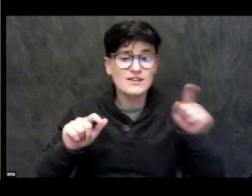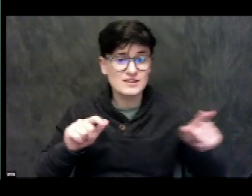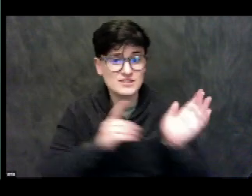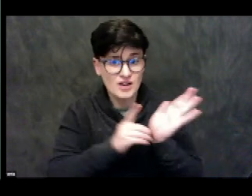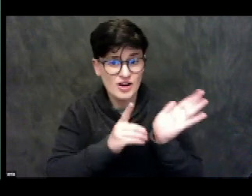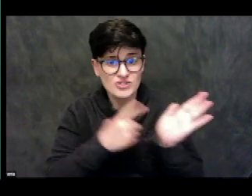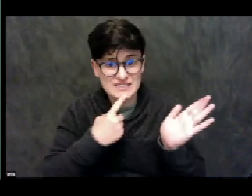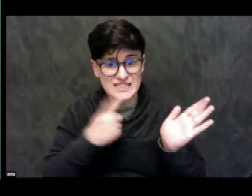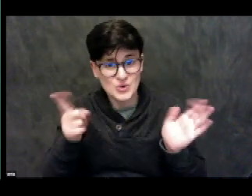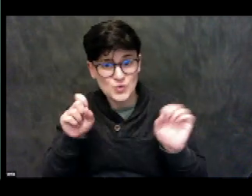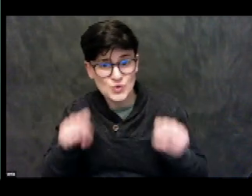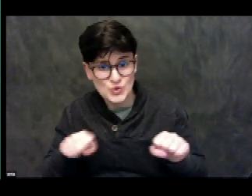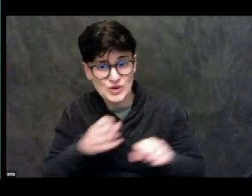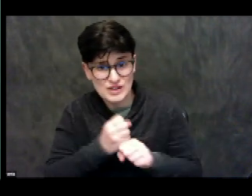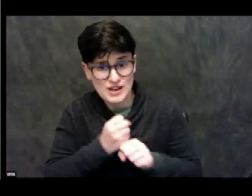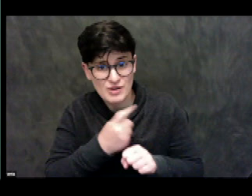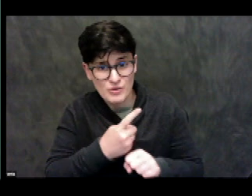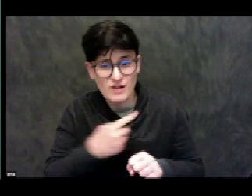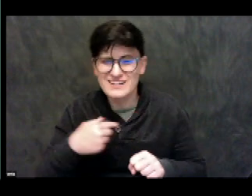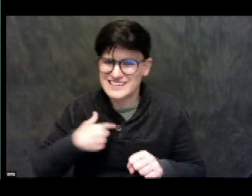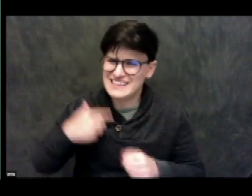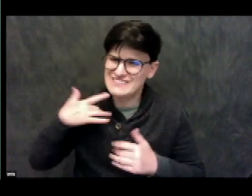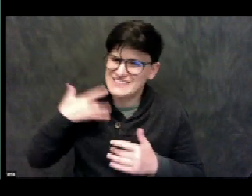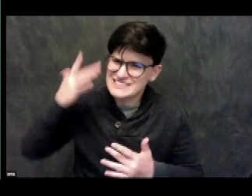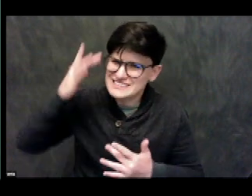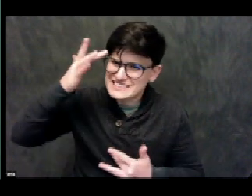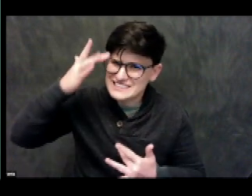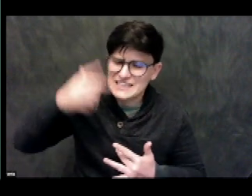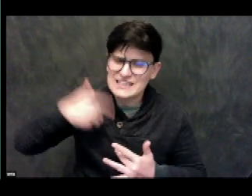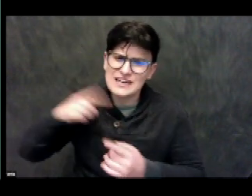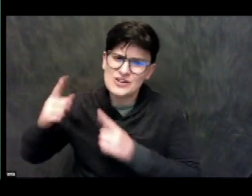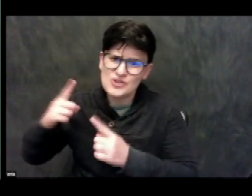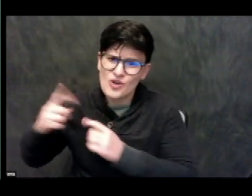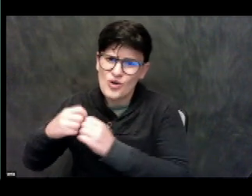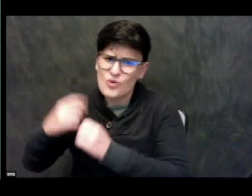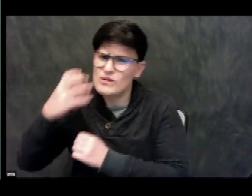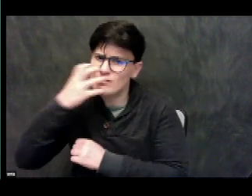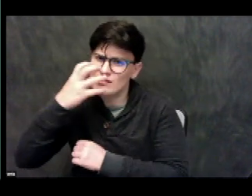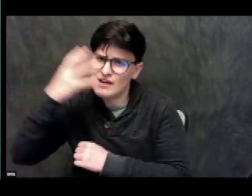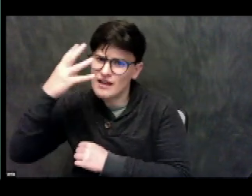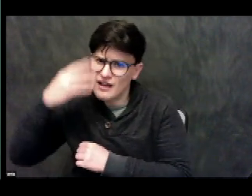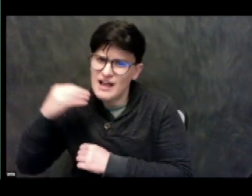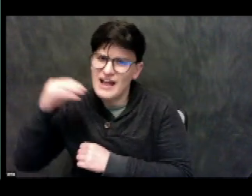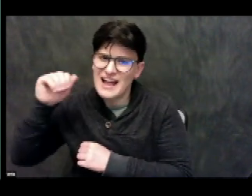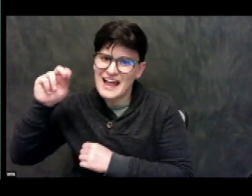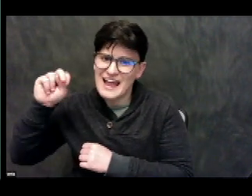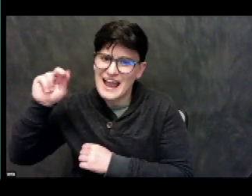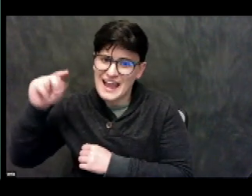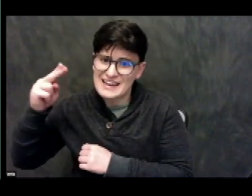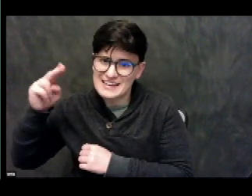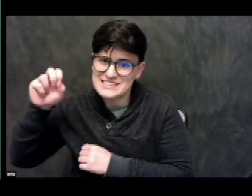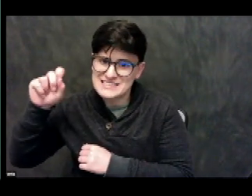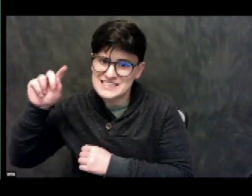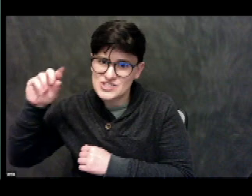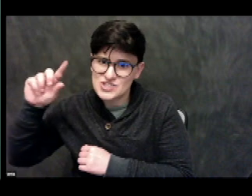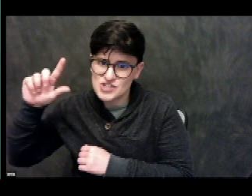but I agreed to talk to anesthesia and they took one look at my spine and said they could see the scars.